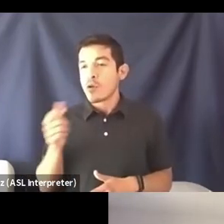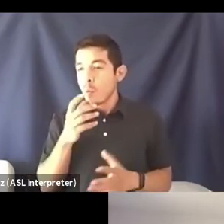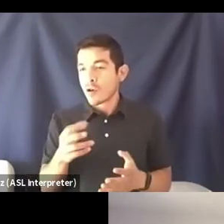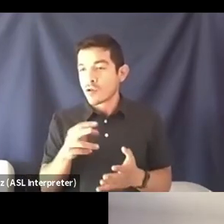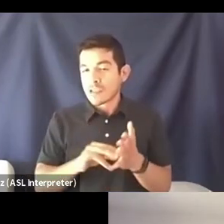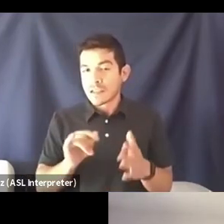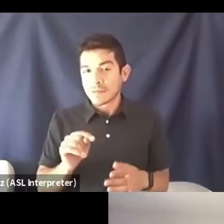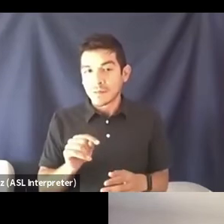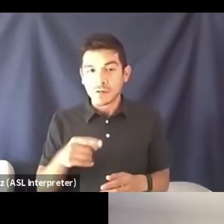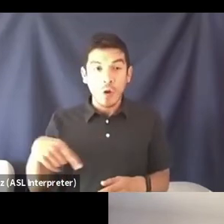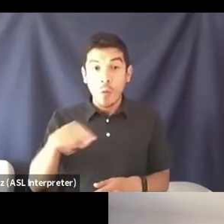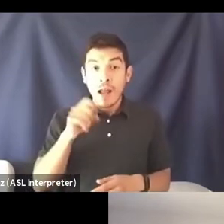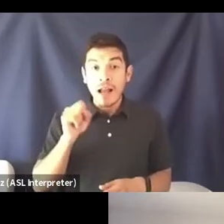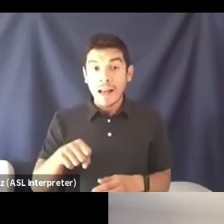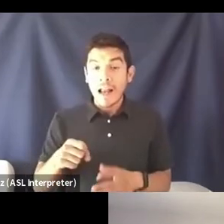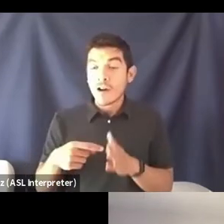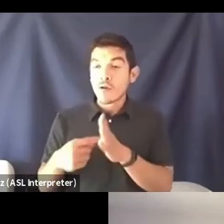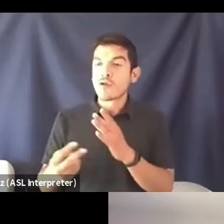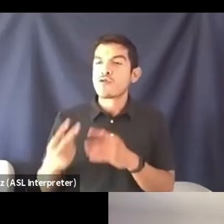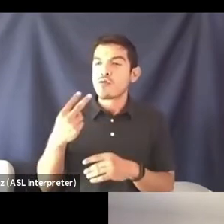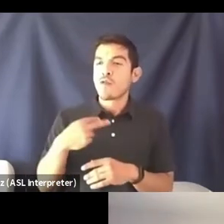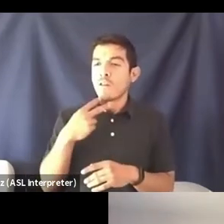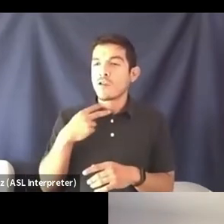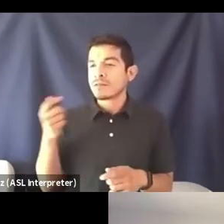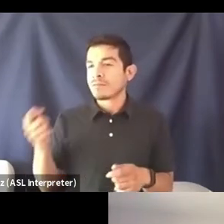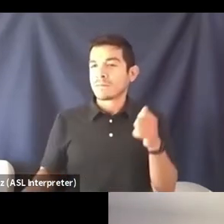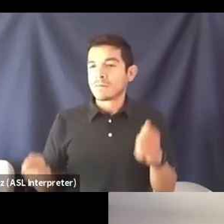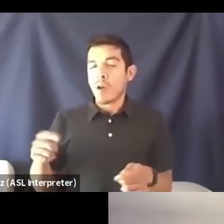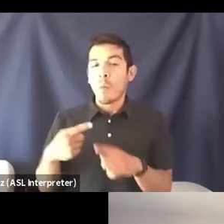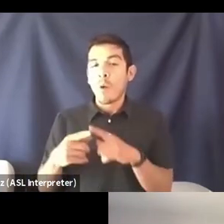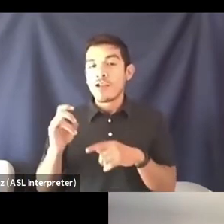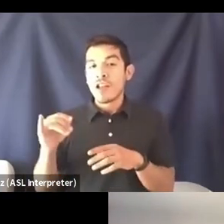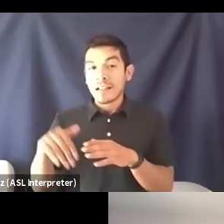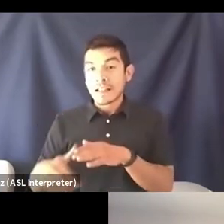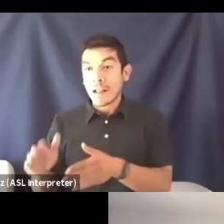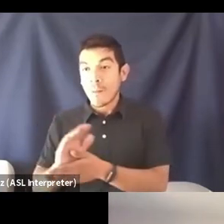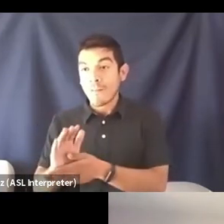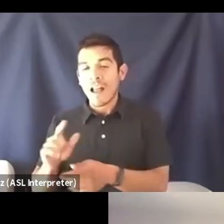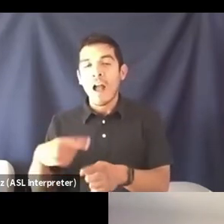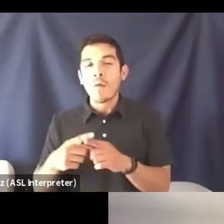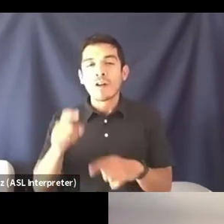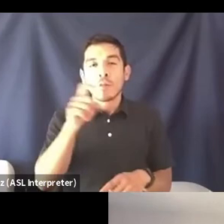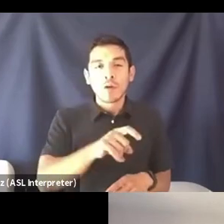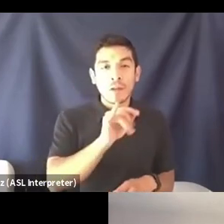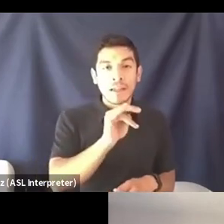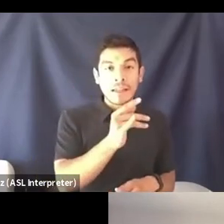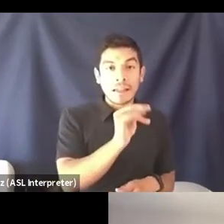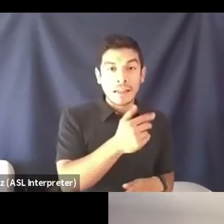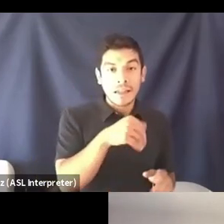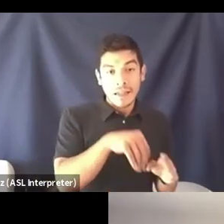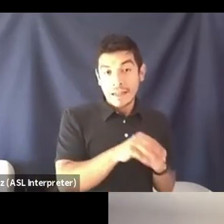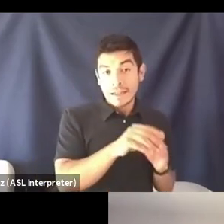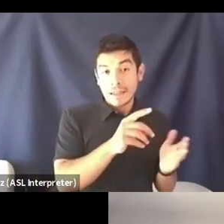So that we could distinguish the two voices from when Jenny is in the film and when it's supposed to be Yingying in the diary. But the more and more,